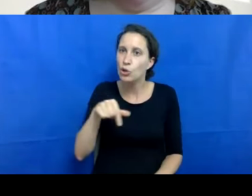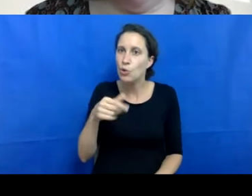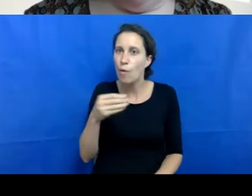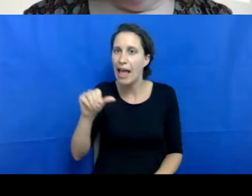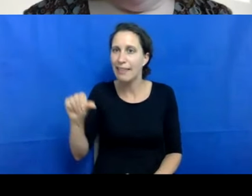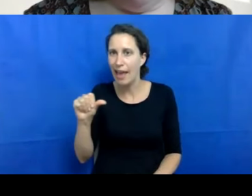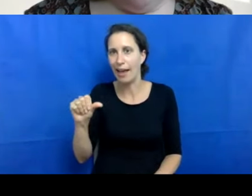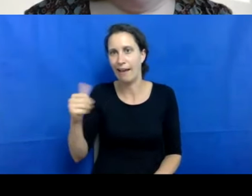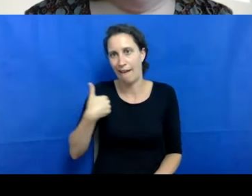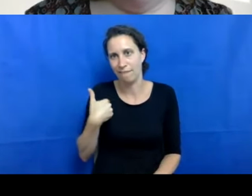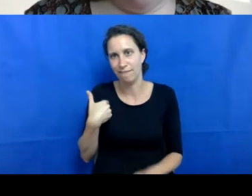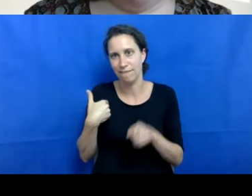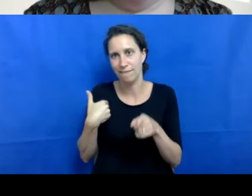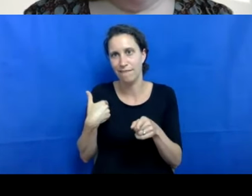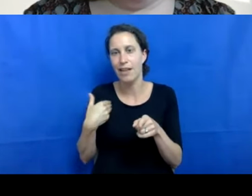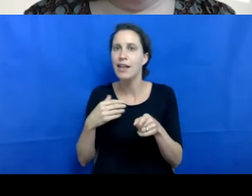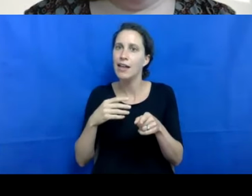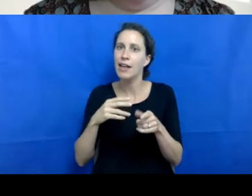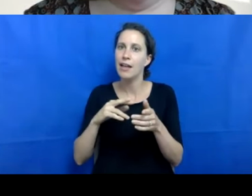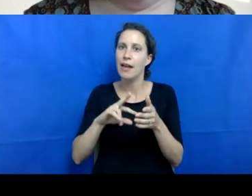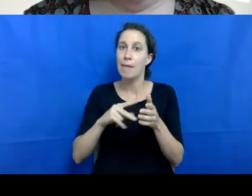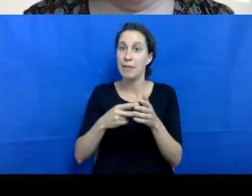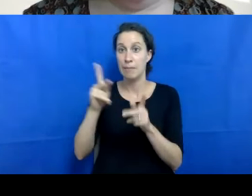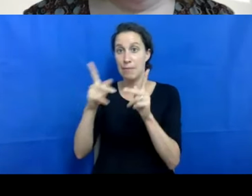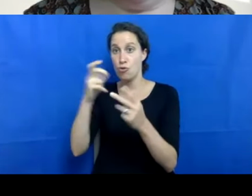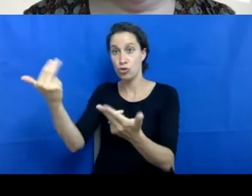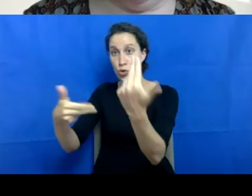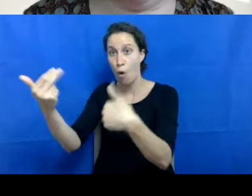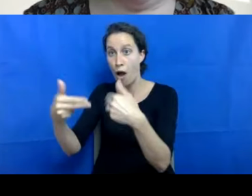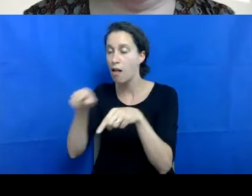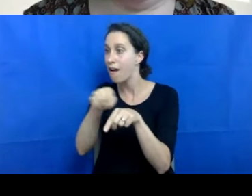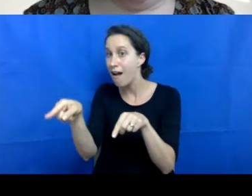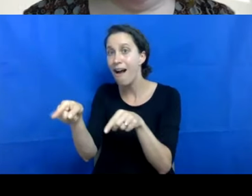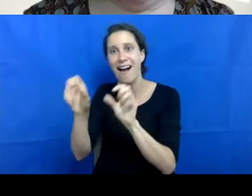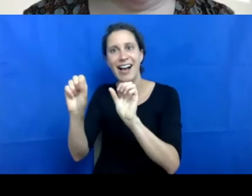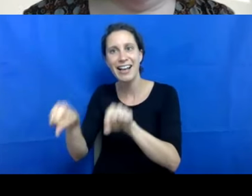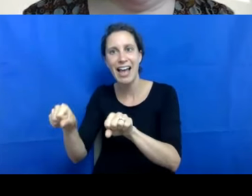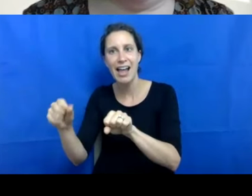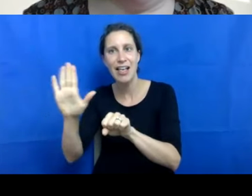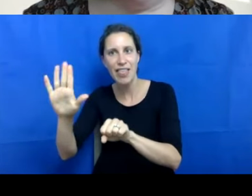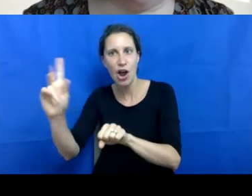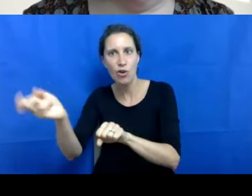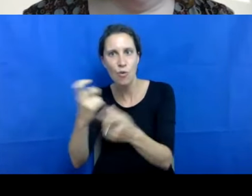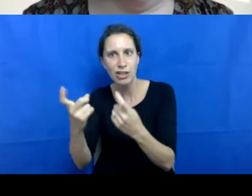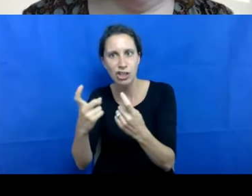This means that we will be asking the participants to submit their questions using the Q and A feature.